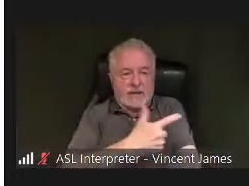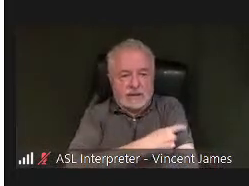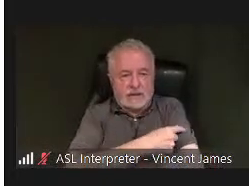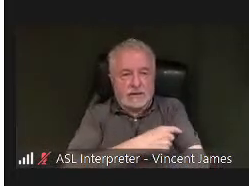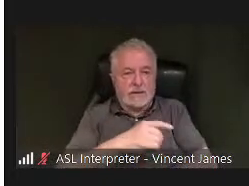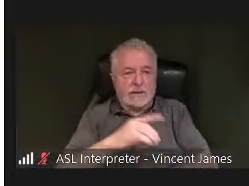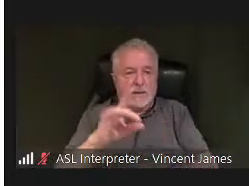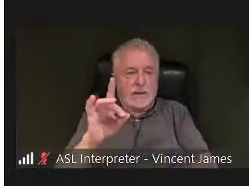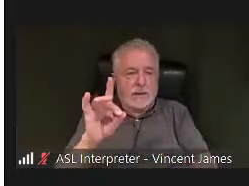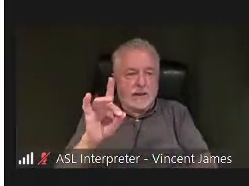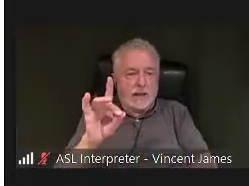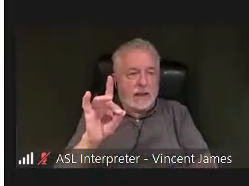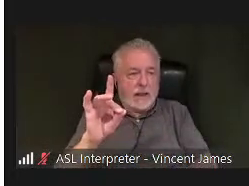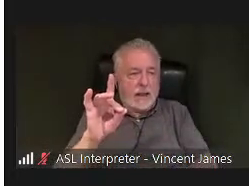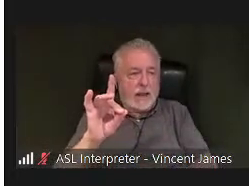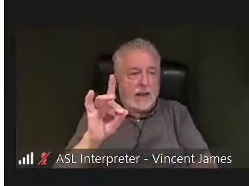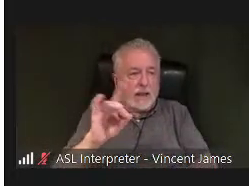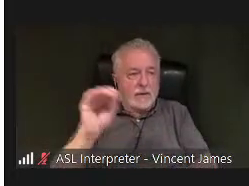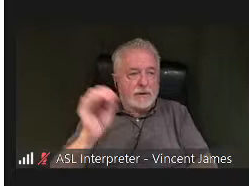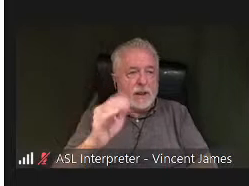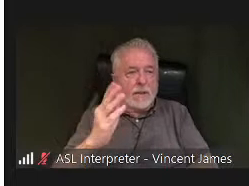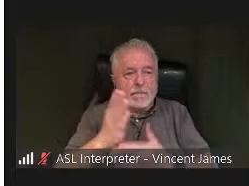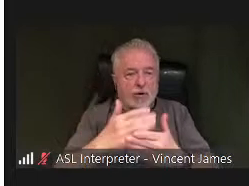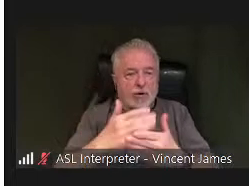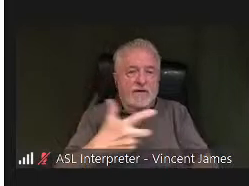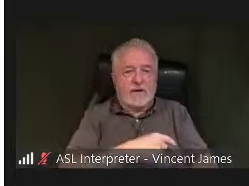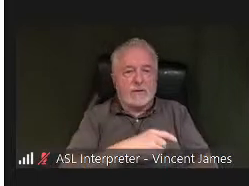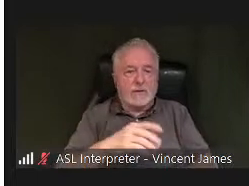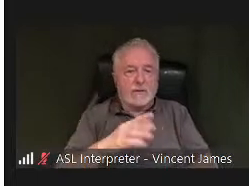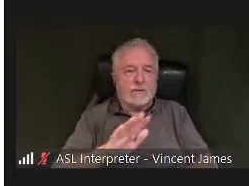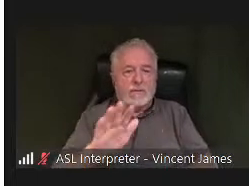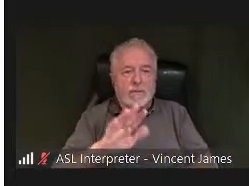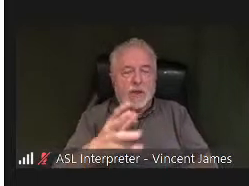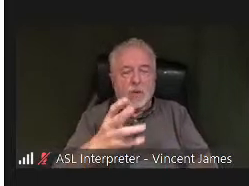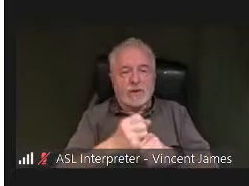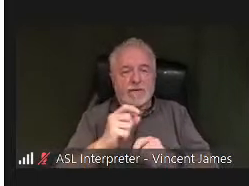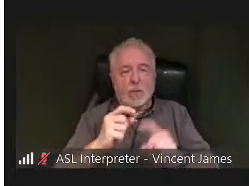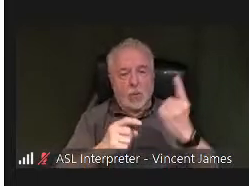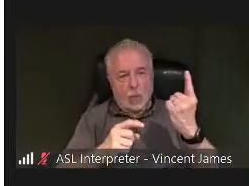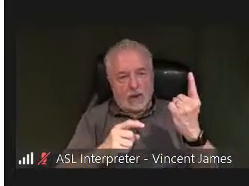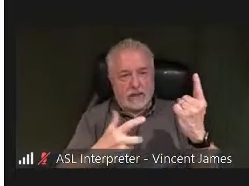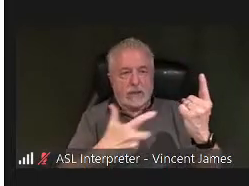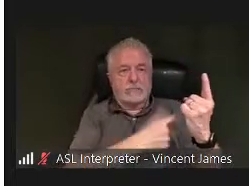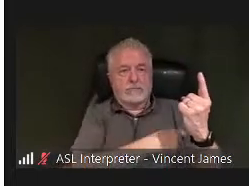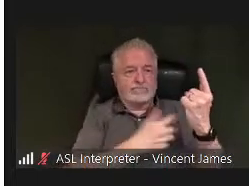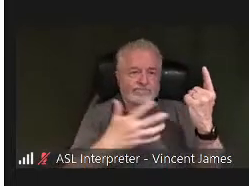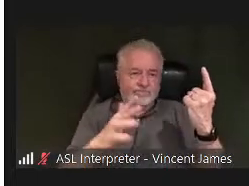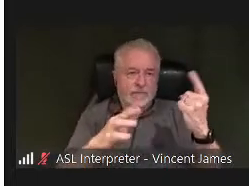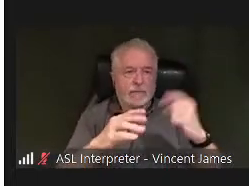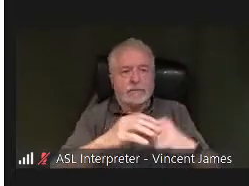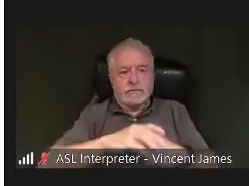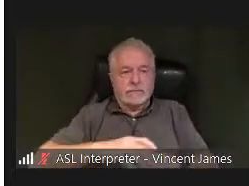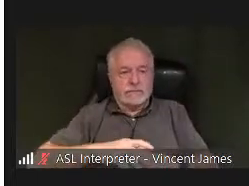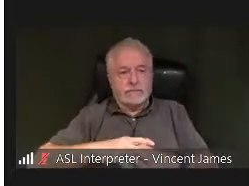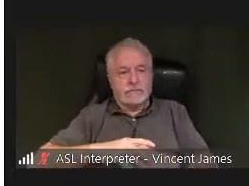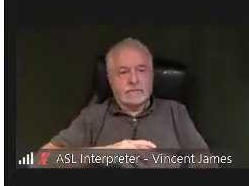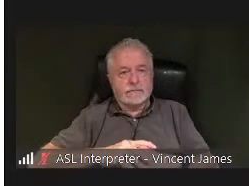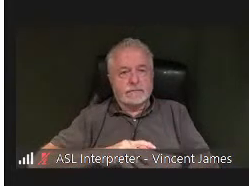percent of them have been partially vaccinated. That means they will receive at least one dose of the vaccine.